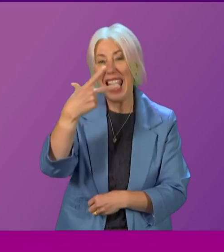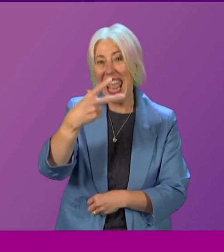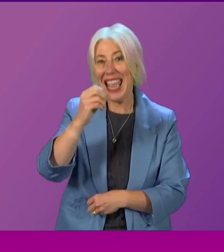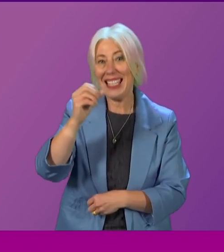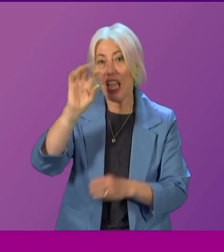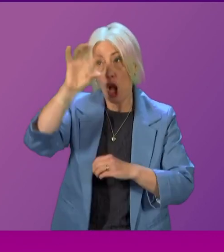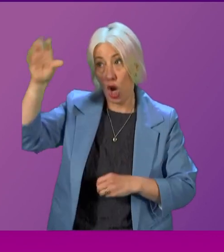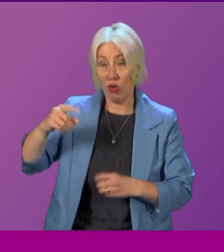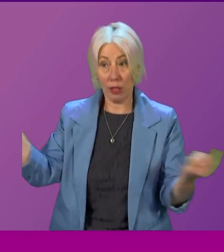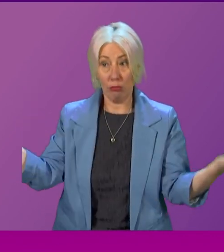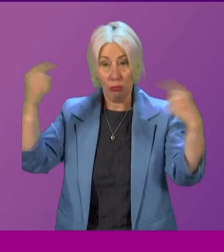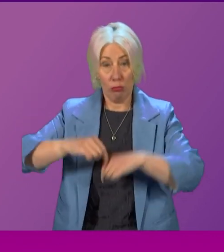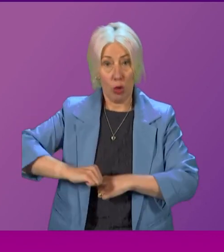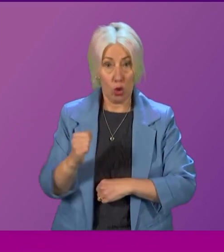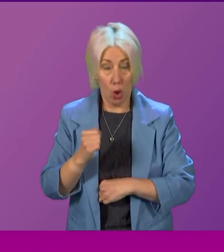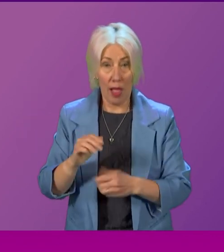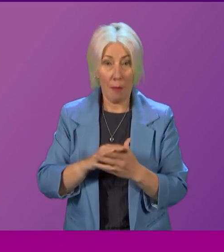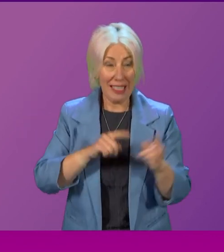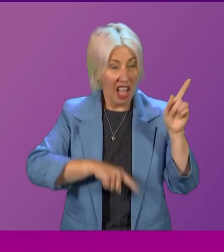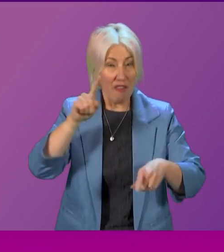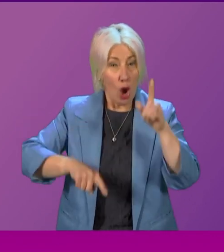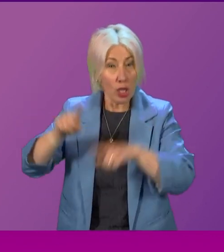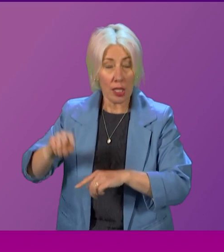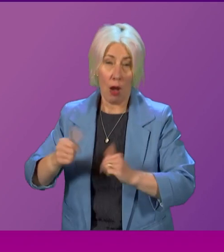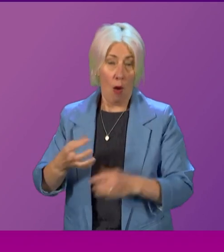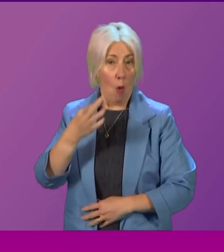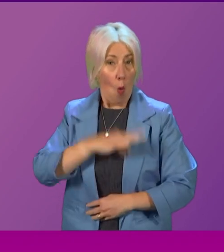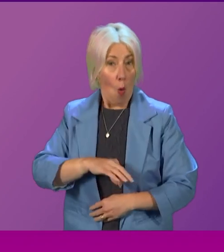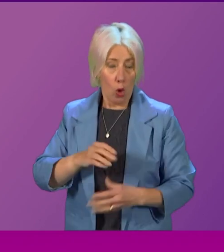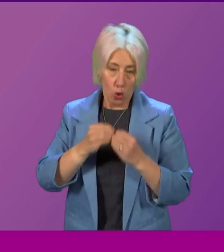This diversity brings significant advantages to both our students and the wider university